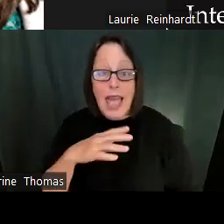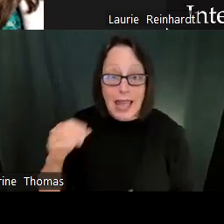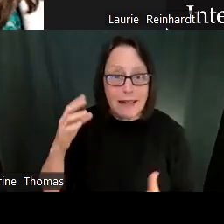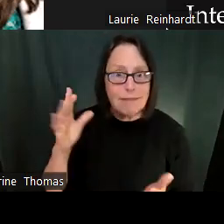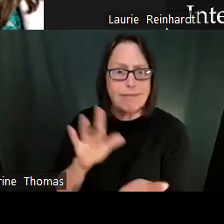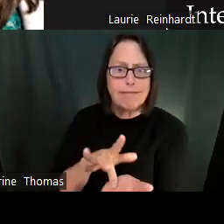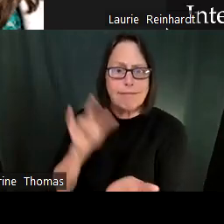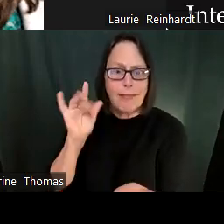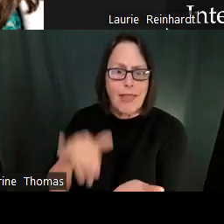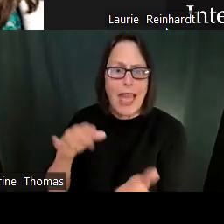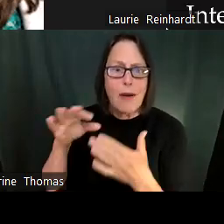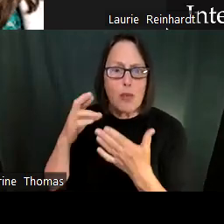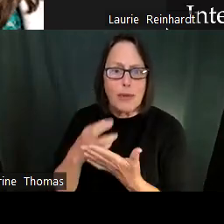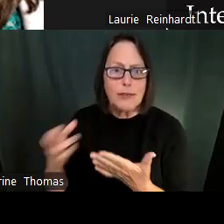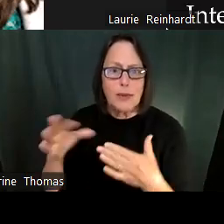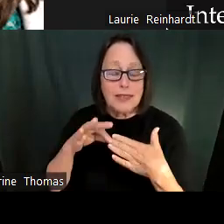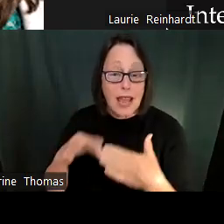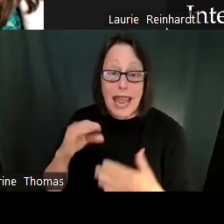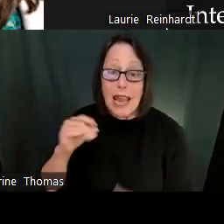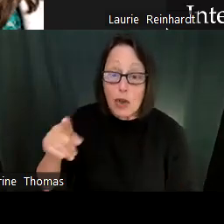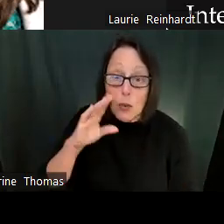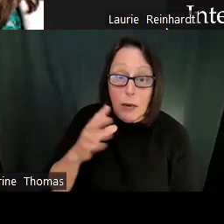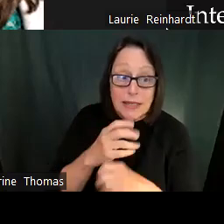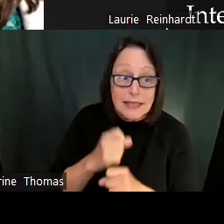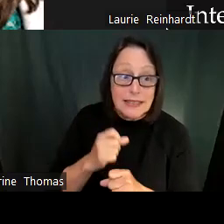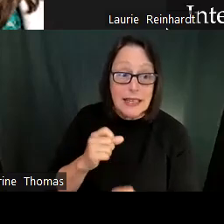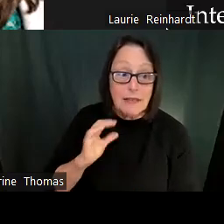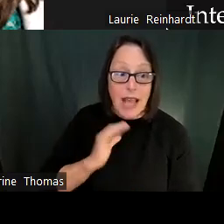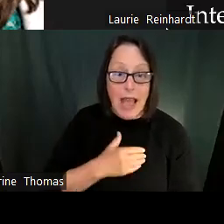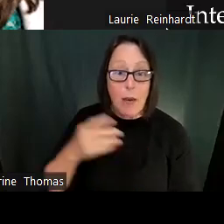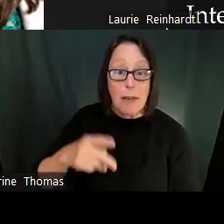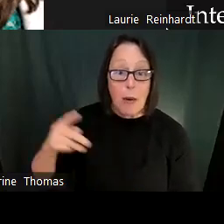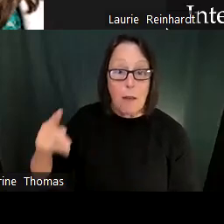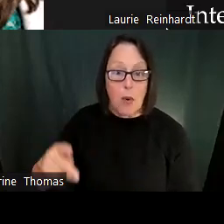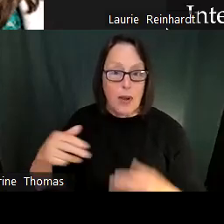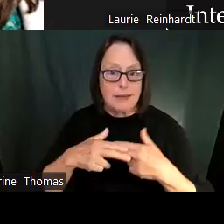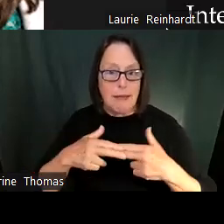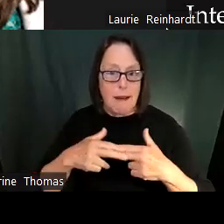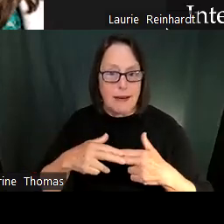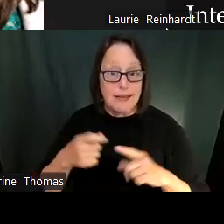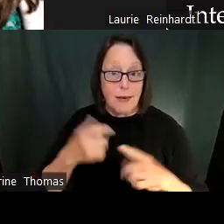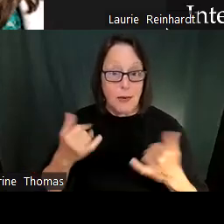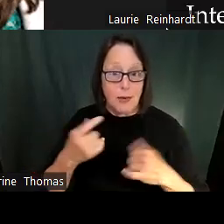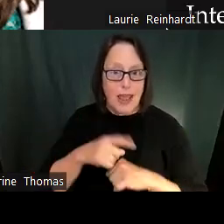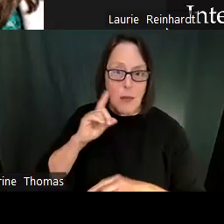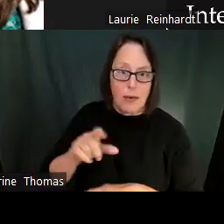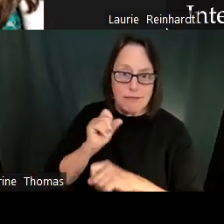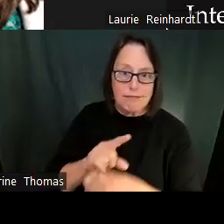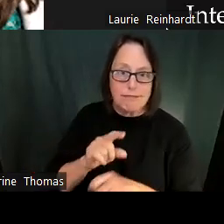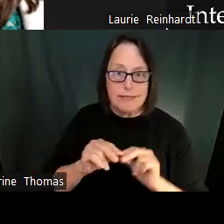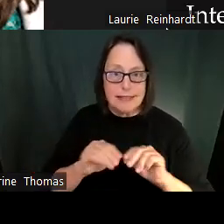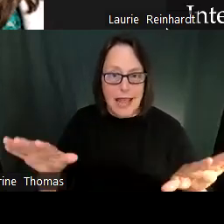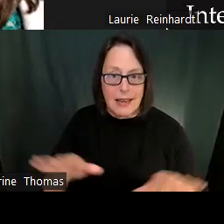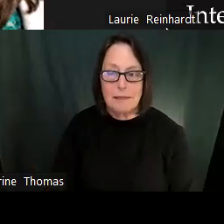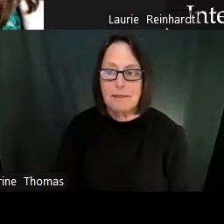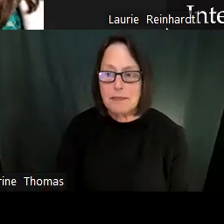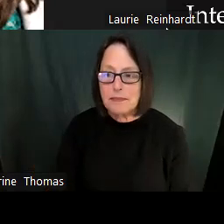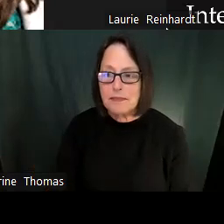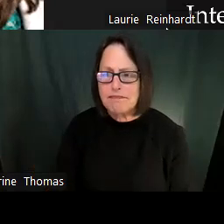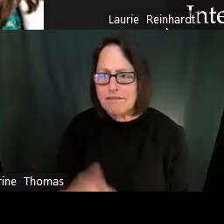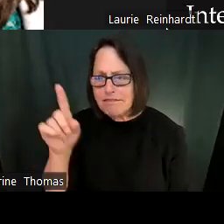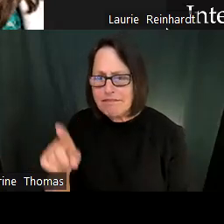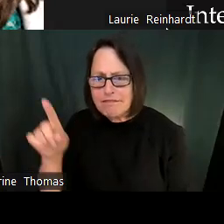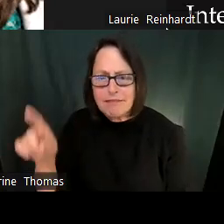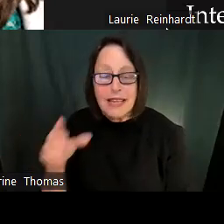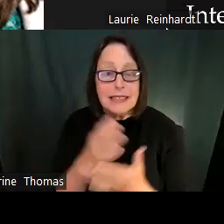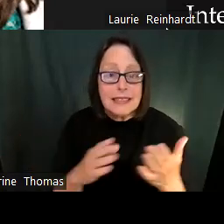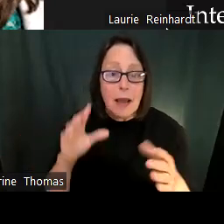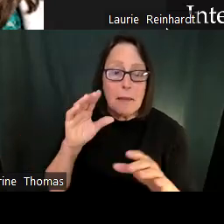To all these amazing things that we've talked about today, including access to books that were mentioned by Sally earlier and by Nick as well so you'll find an array of different resources and funding opportunities as well as some social emotional learning modules.